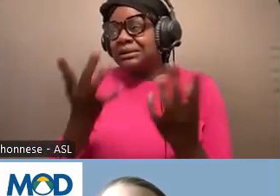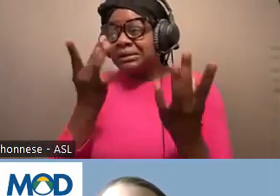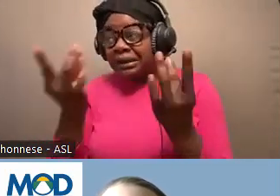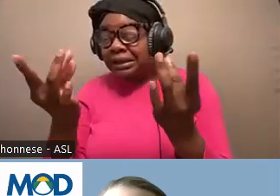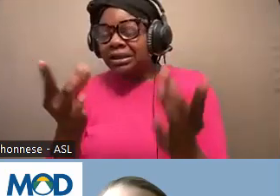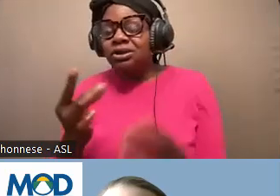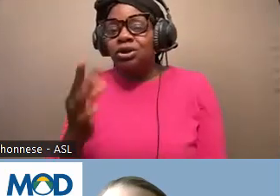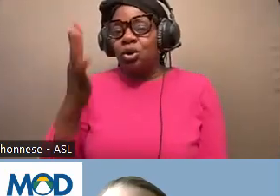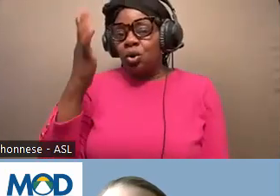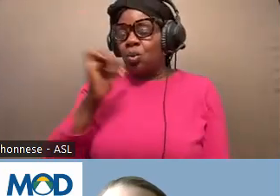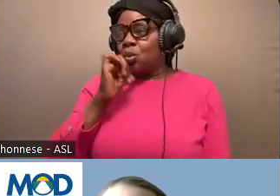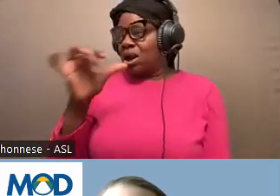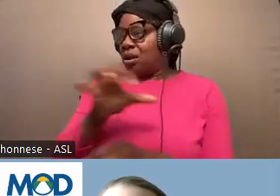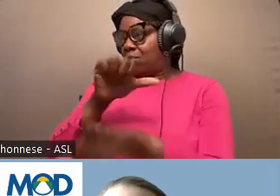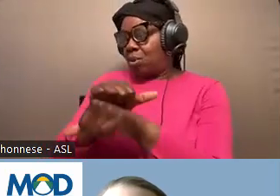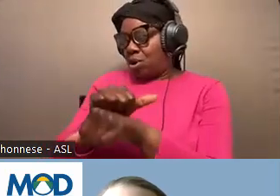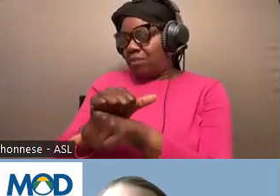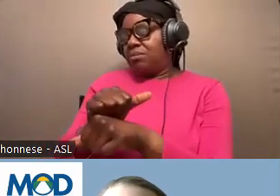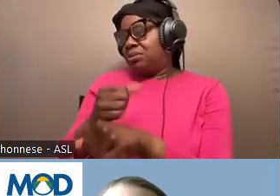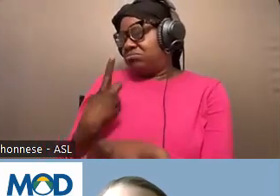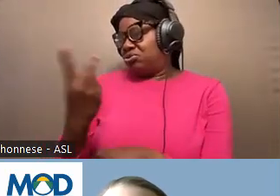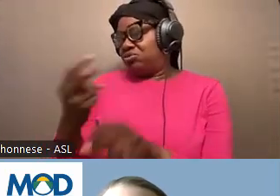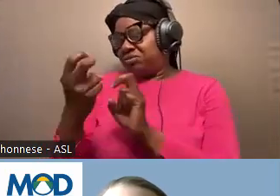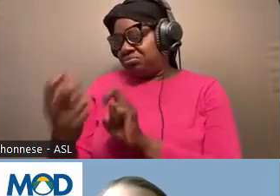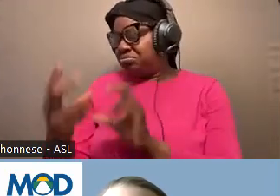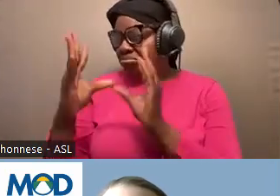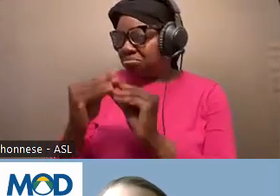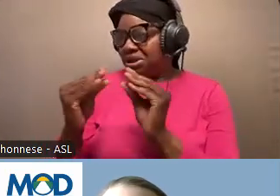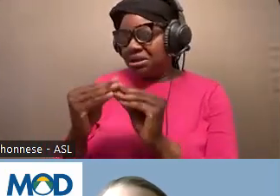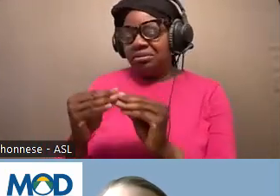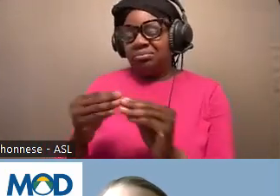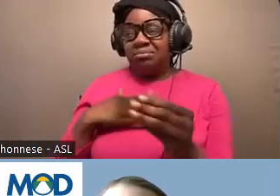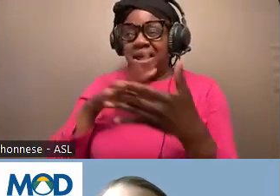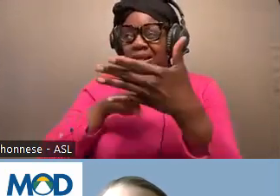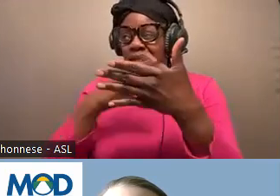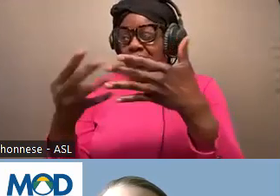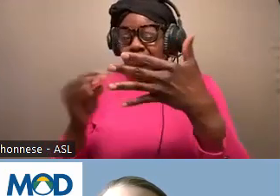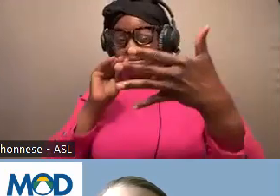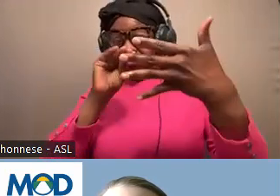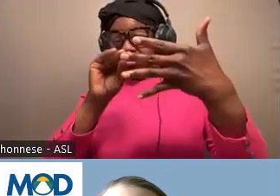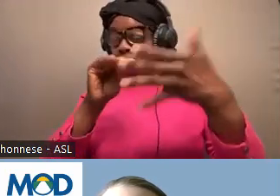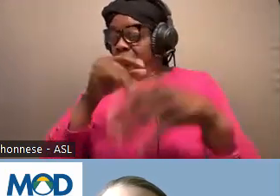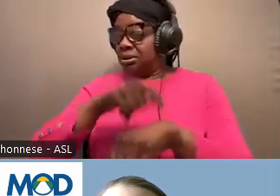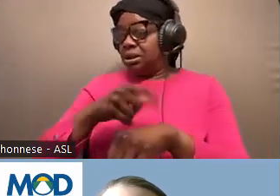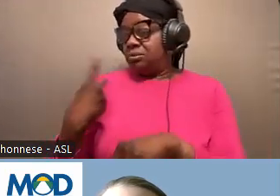you book some time on my calendar and we can try to tease through what is -- Sure.